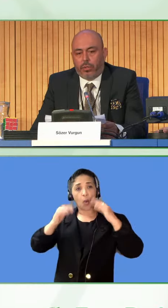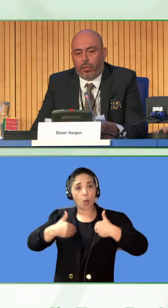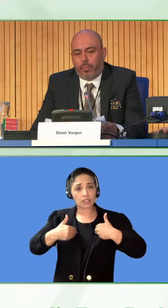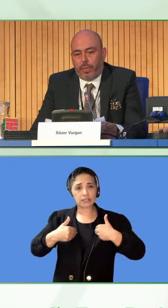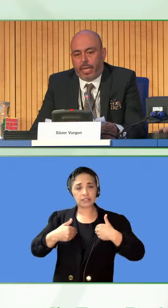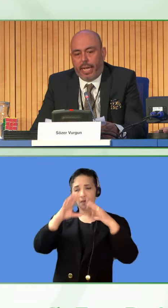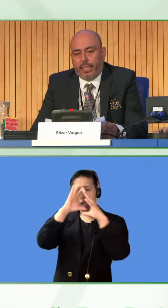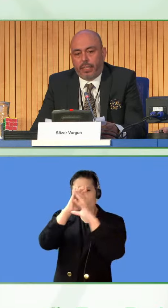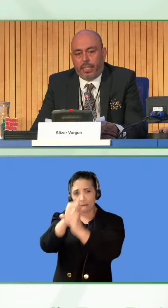syndrome.